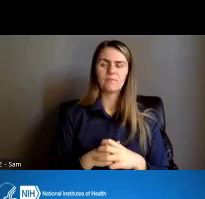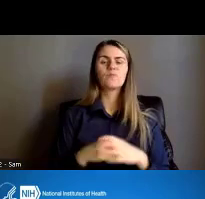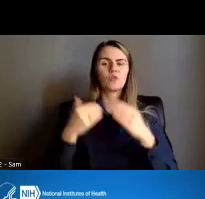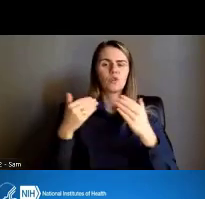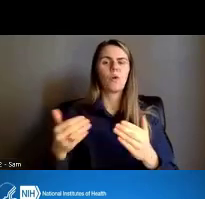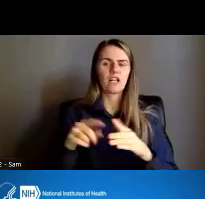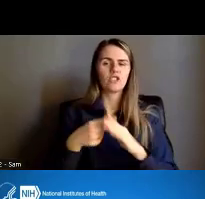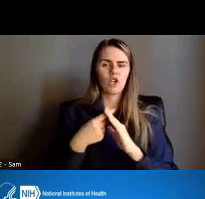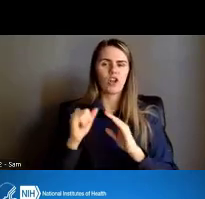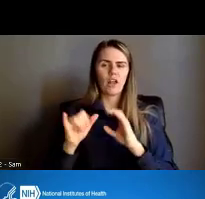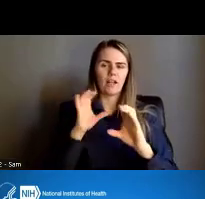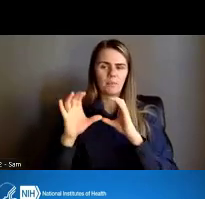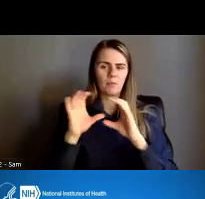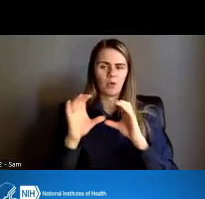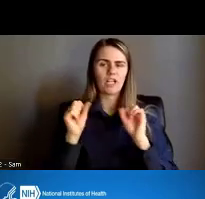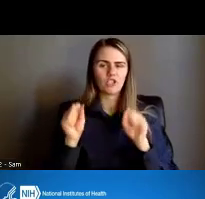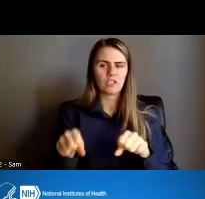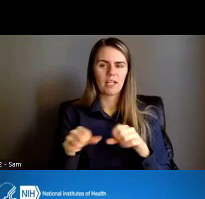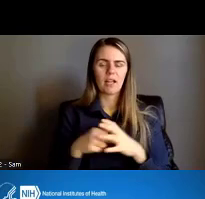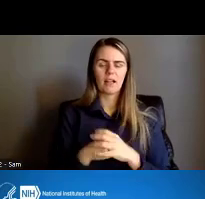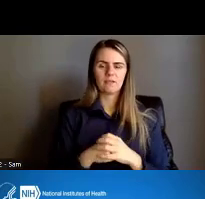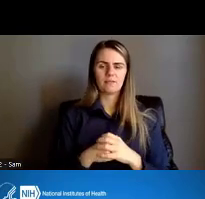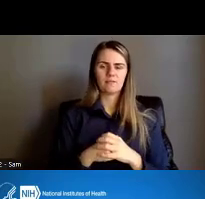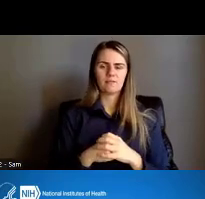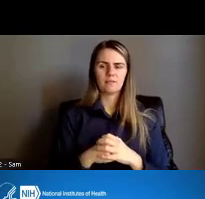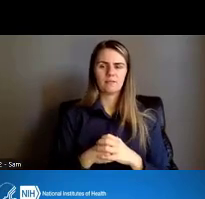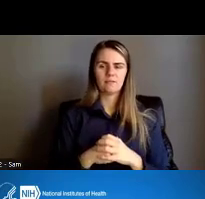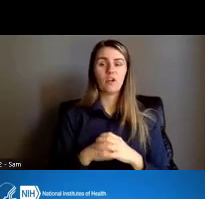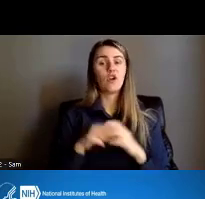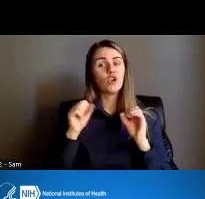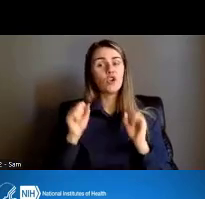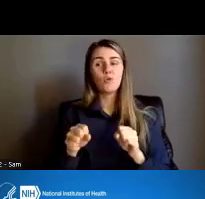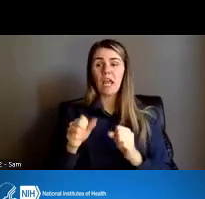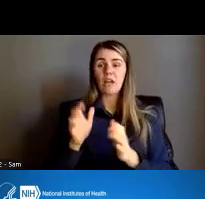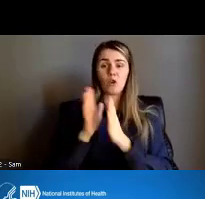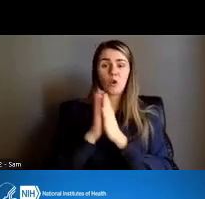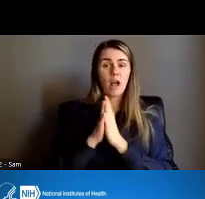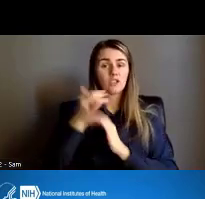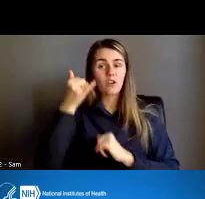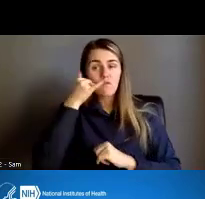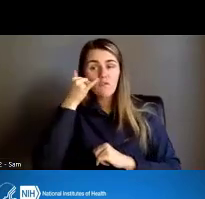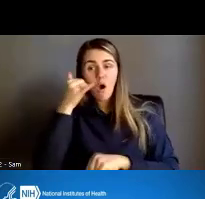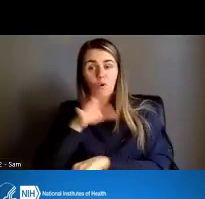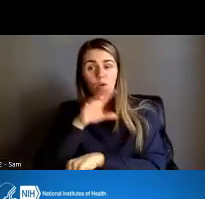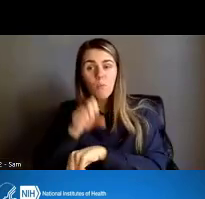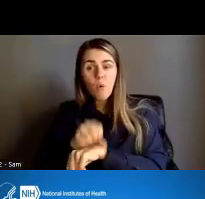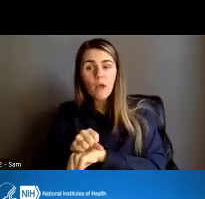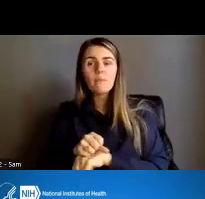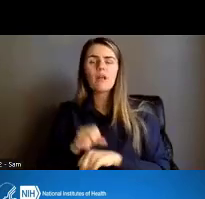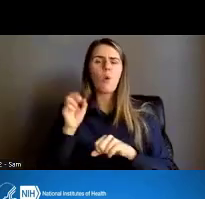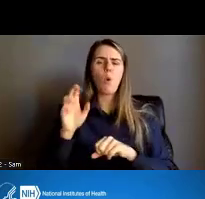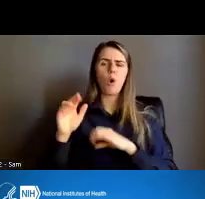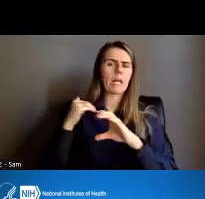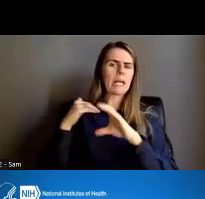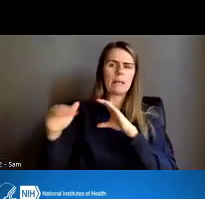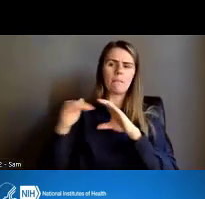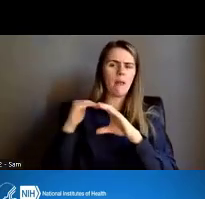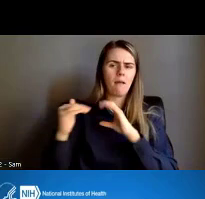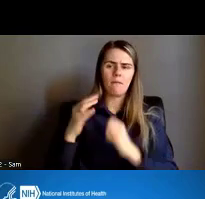You can ask for either an appointment by phone, or you can correspond by e-mail. But the most important thing is to give us a break